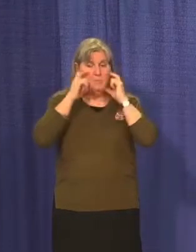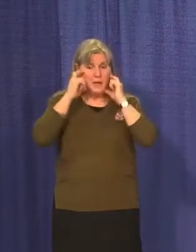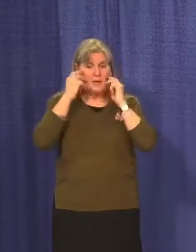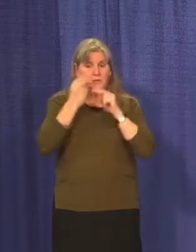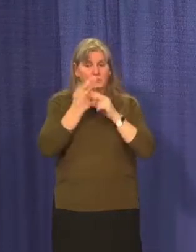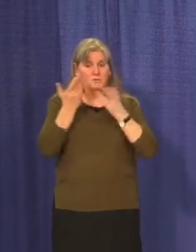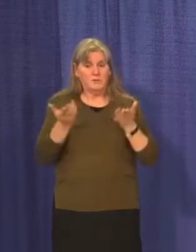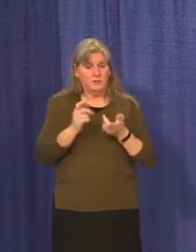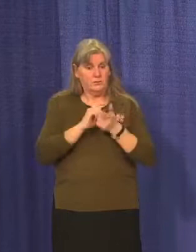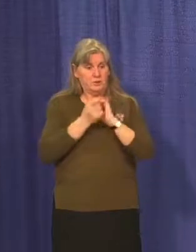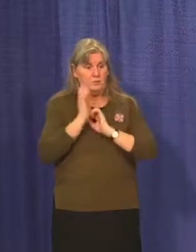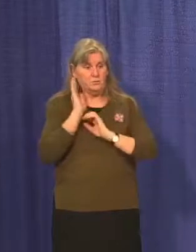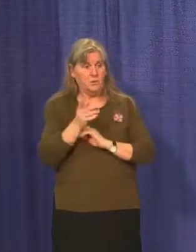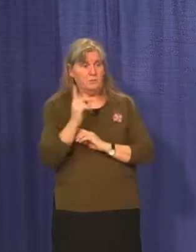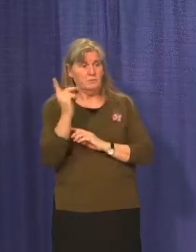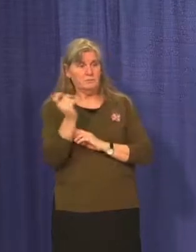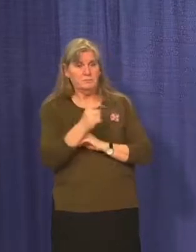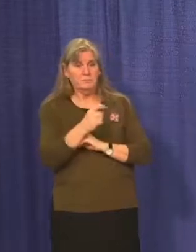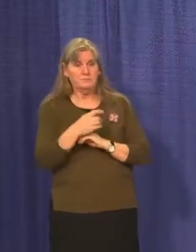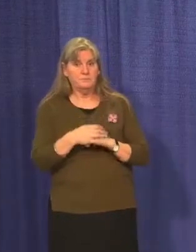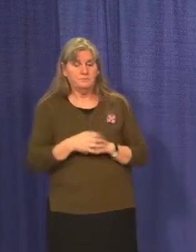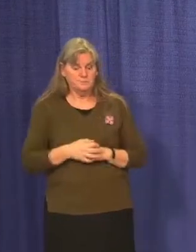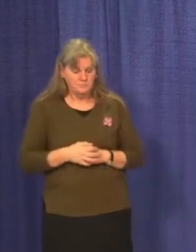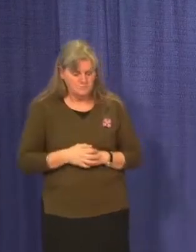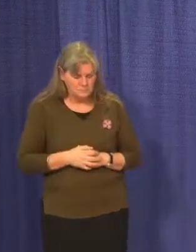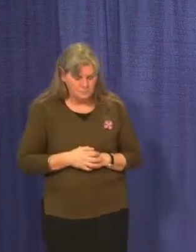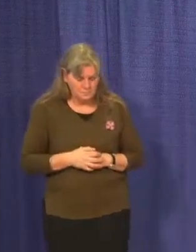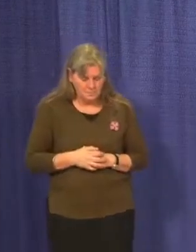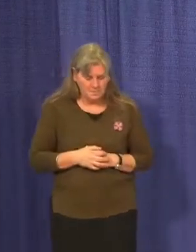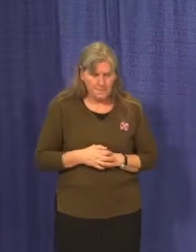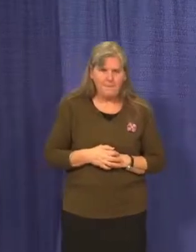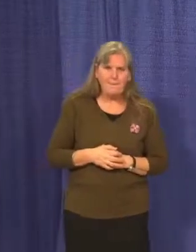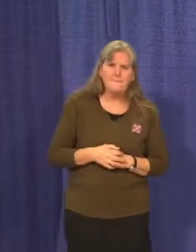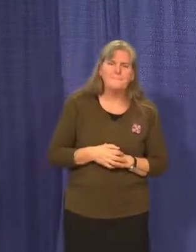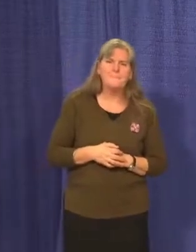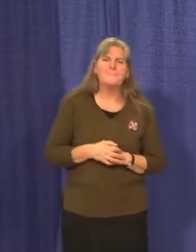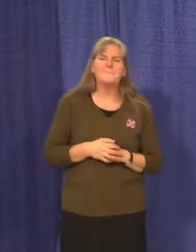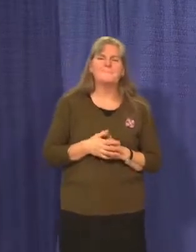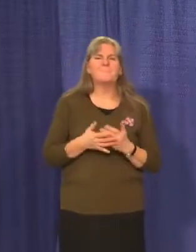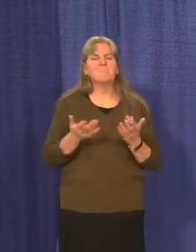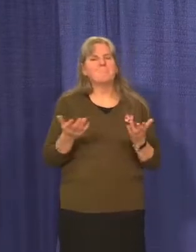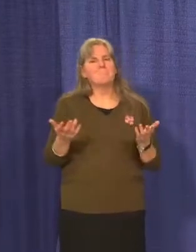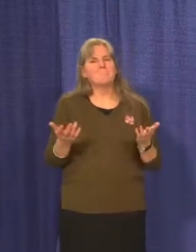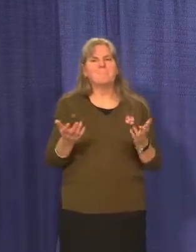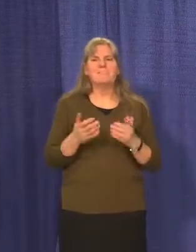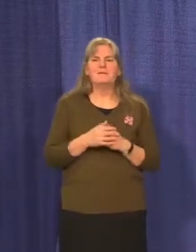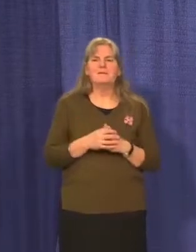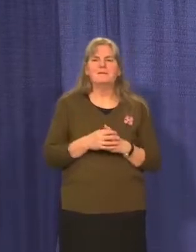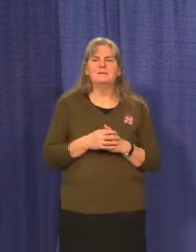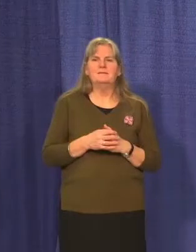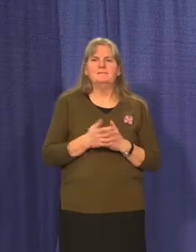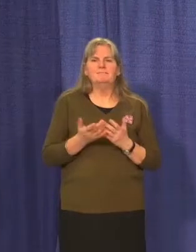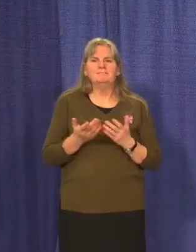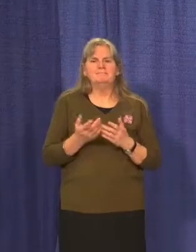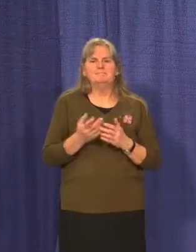recommended for mask use? Always difficult to know how